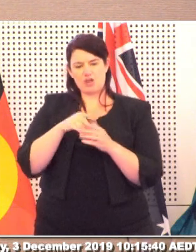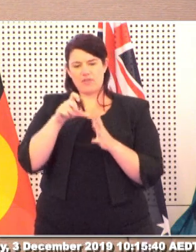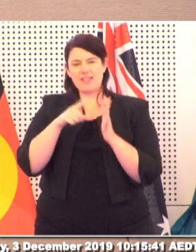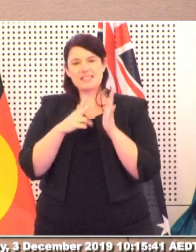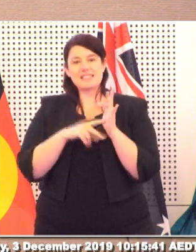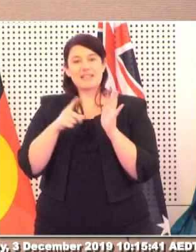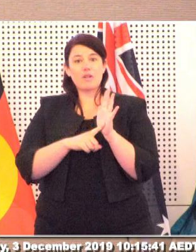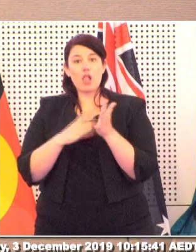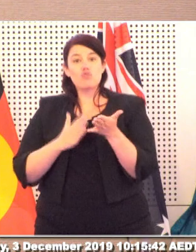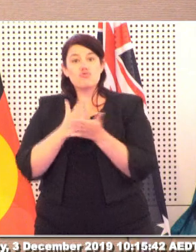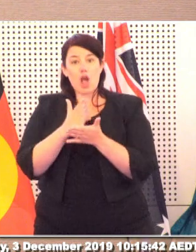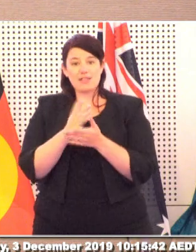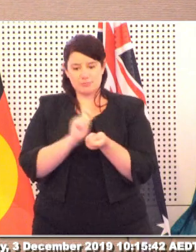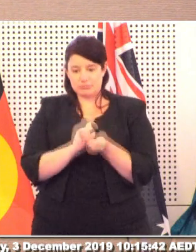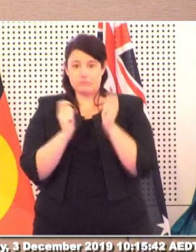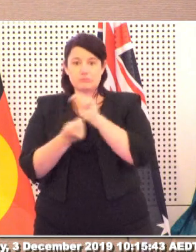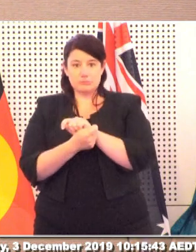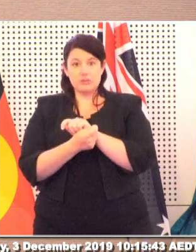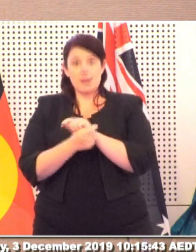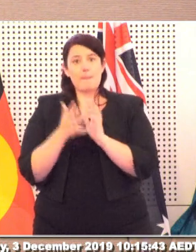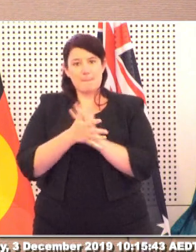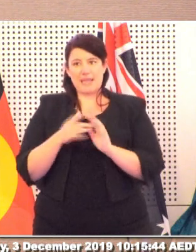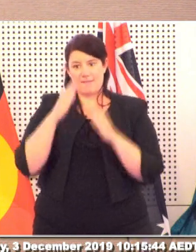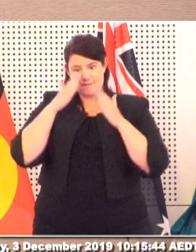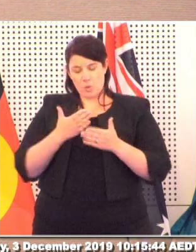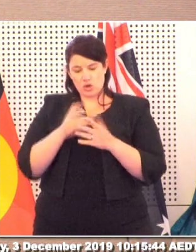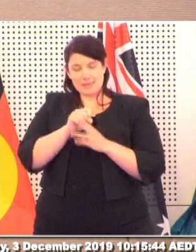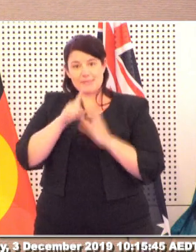So the rise of the disability rights movement as part of the broader civil